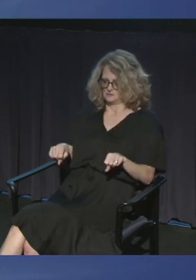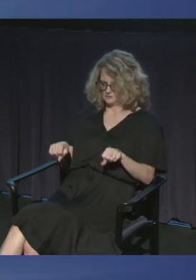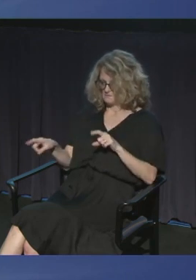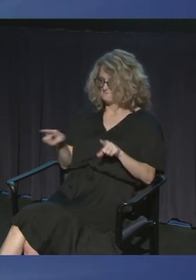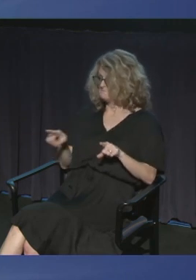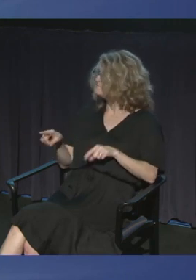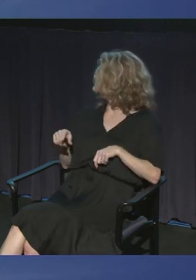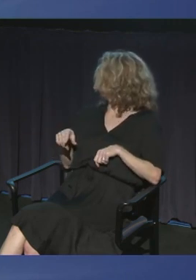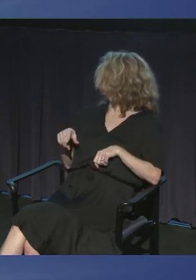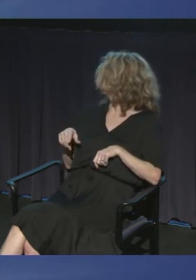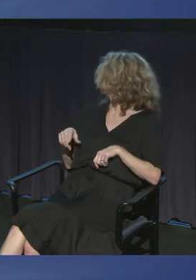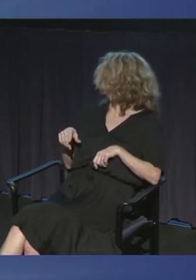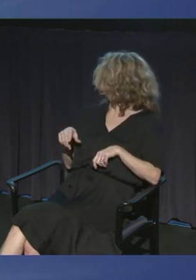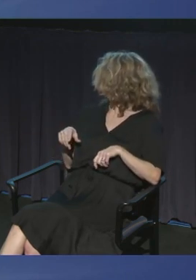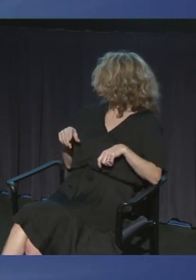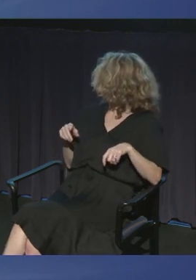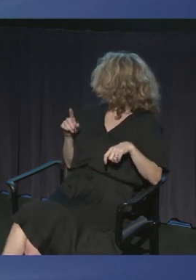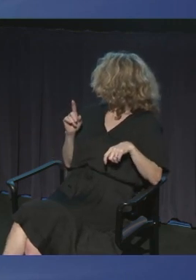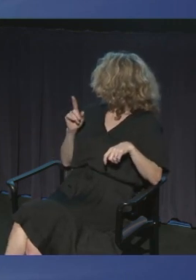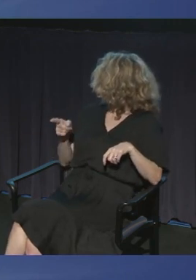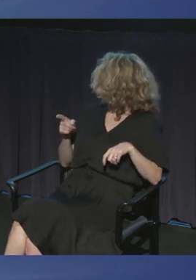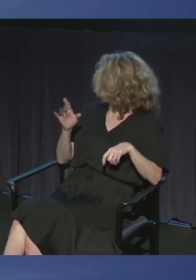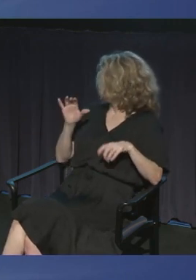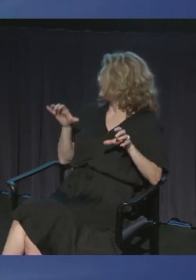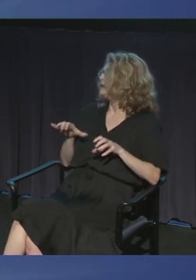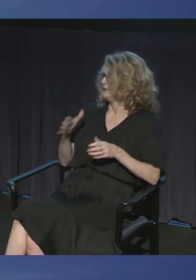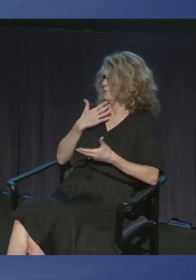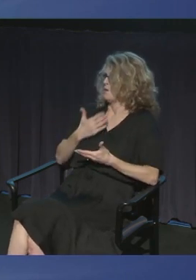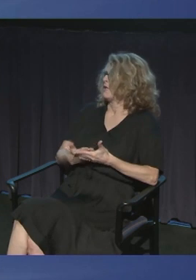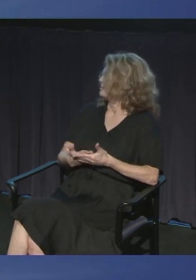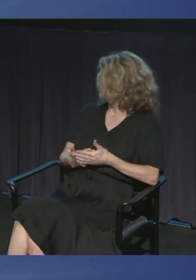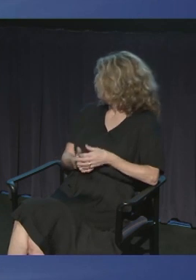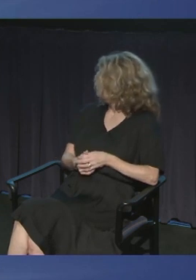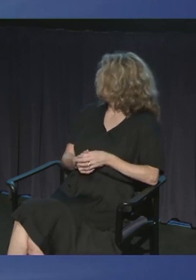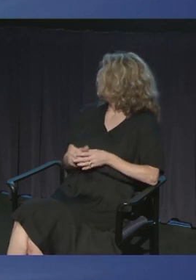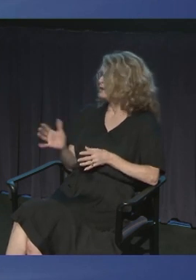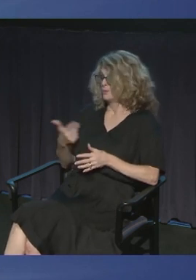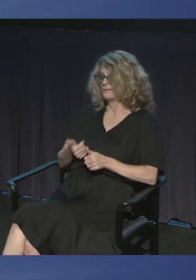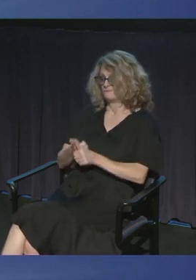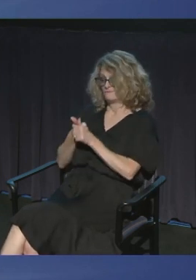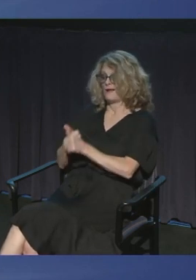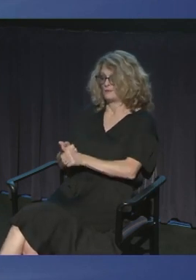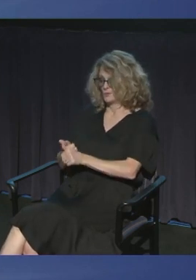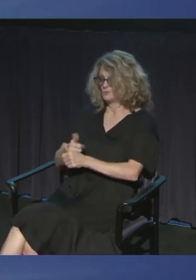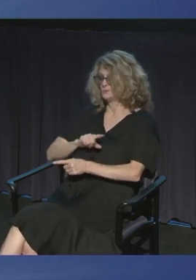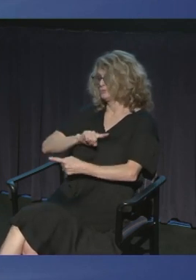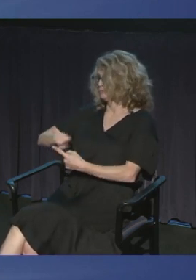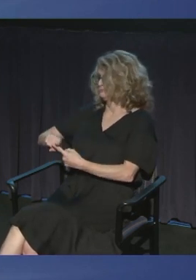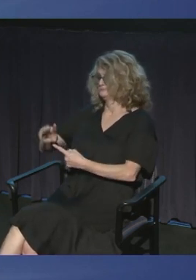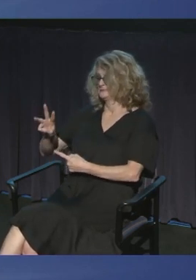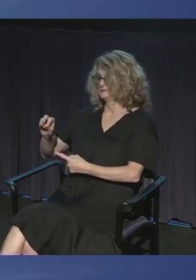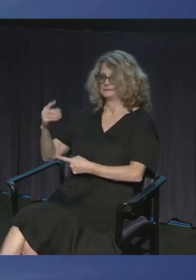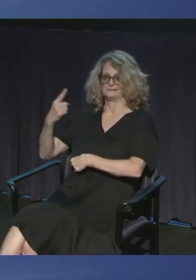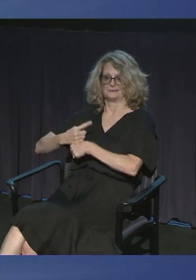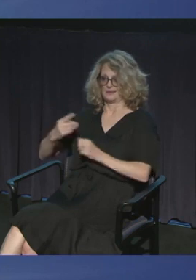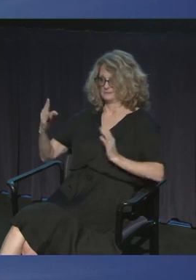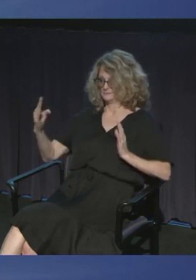CGAMP, AND WE DELIVERED THE STING NANOPARTICLES HE DID WELL AND WE FOLLOWED UP TO ABOUT 60